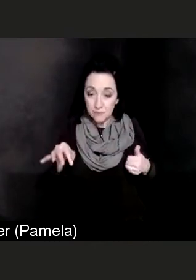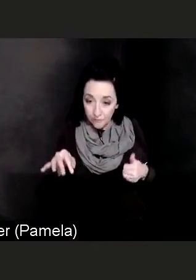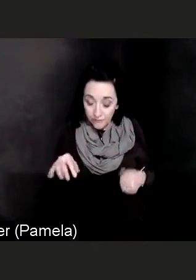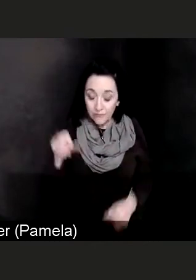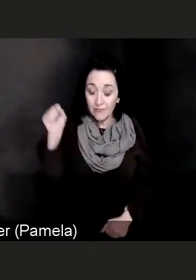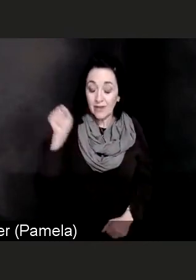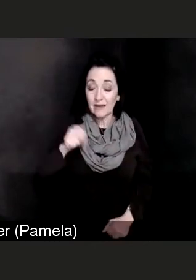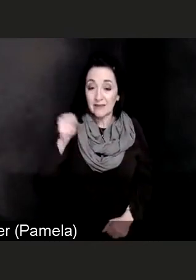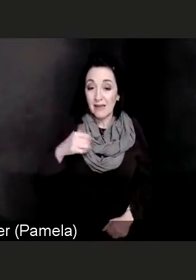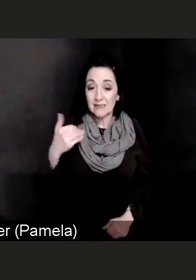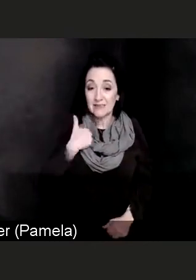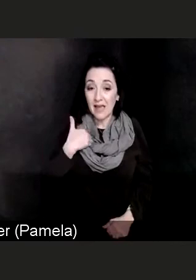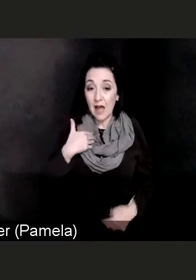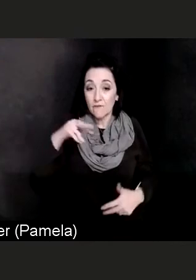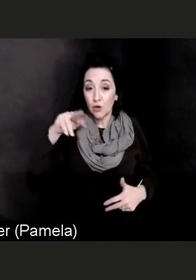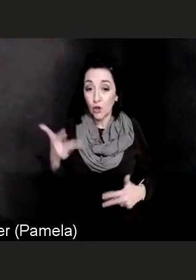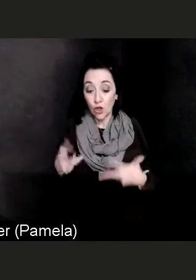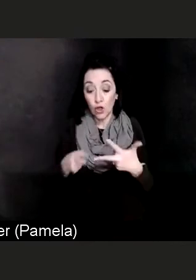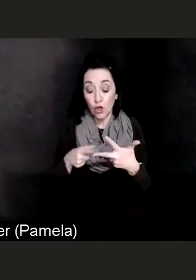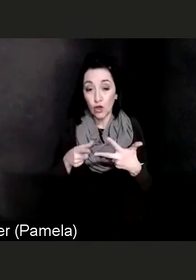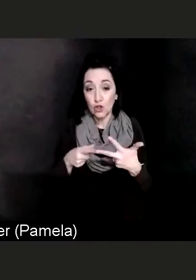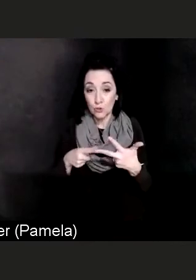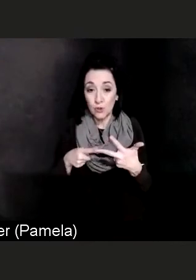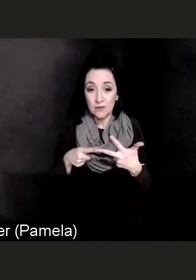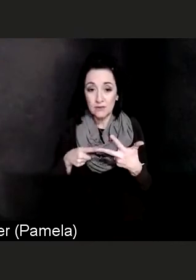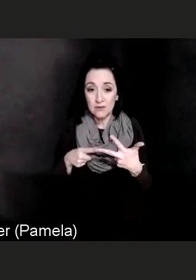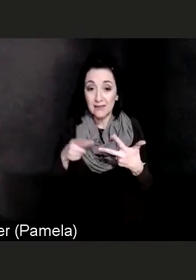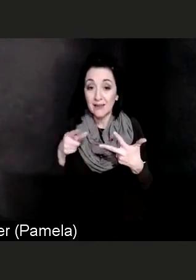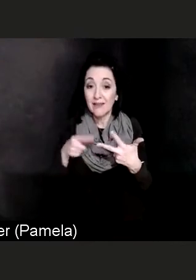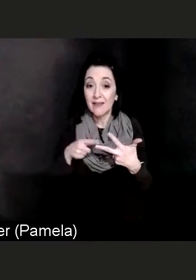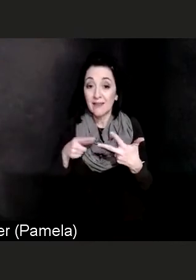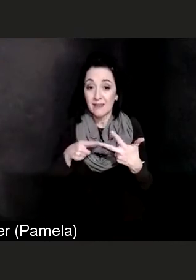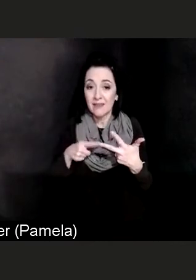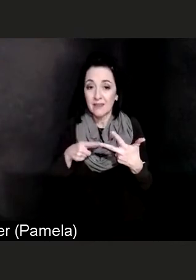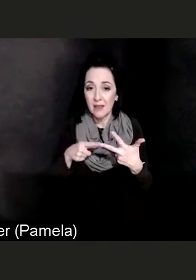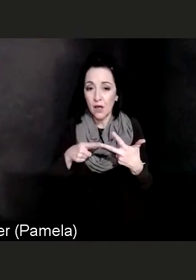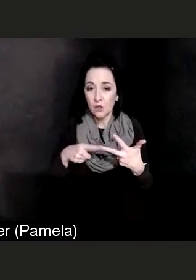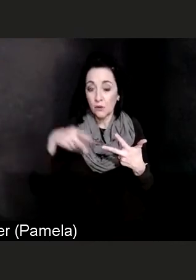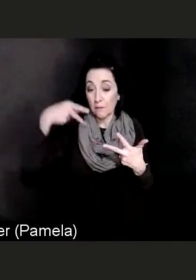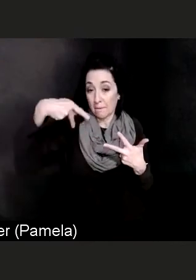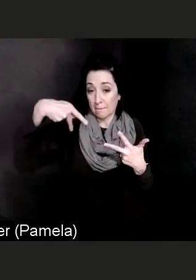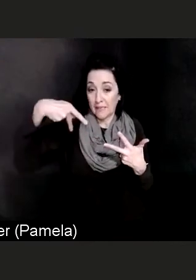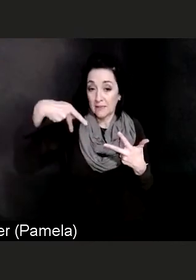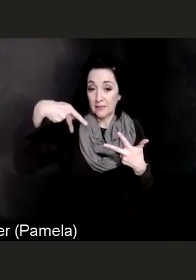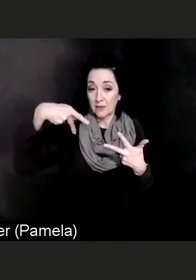that I just want people to be aware of. That strain is known as P as in Paul one,